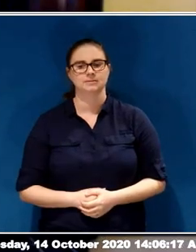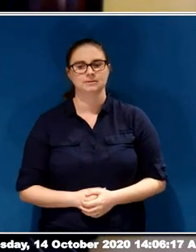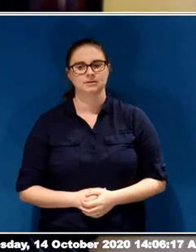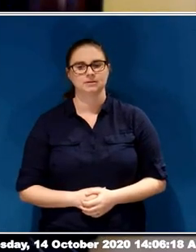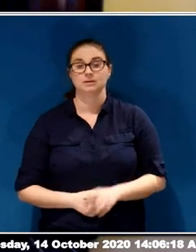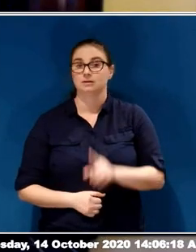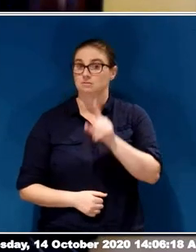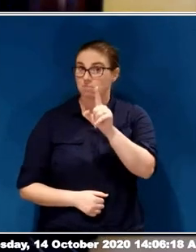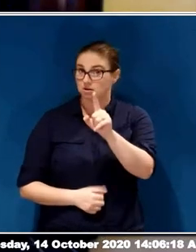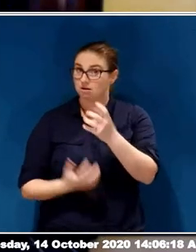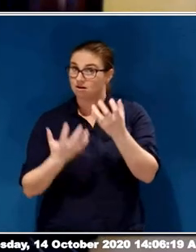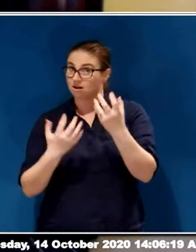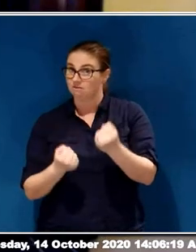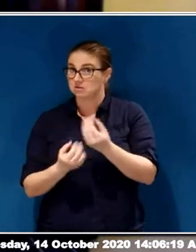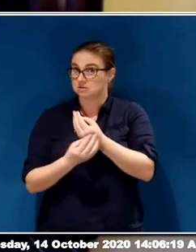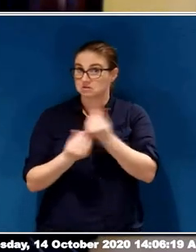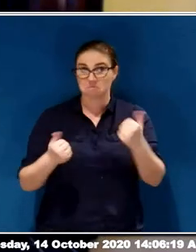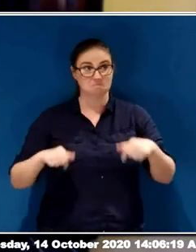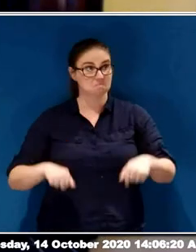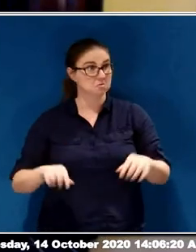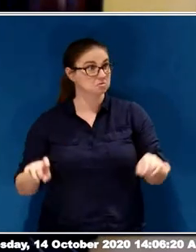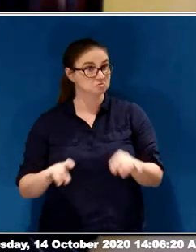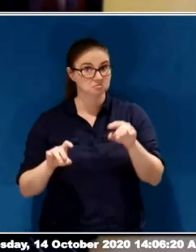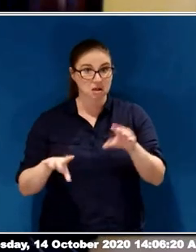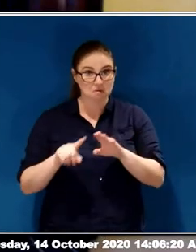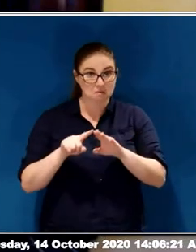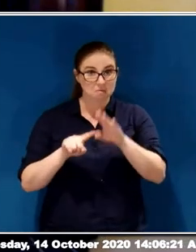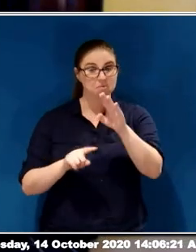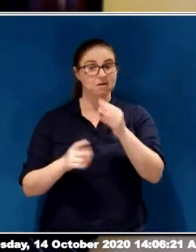the positive behaviour support initiative in Victoria.